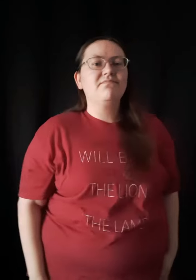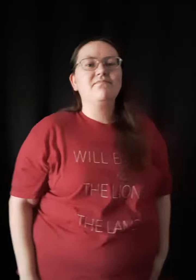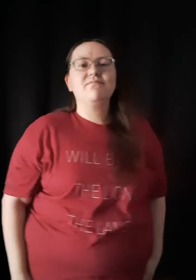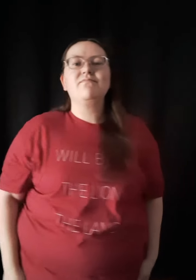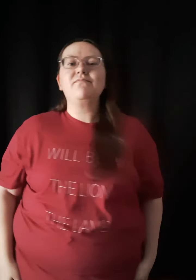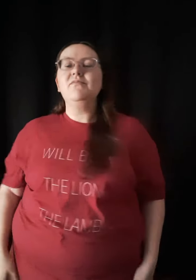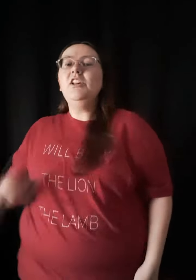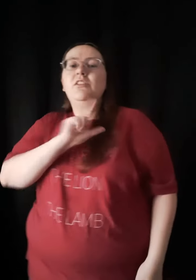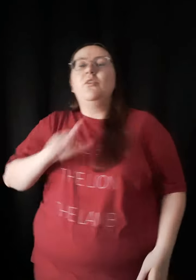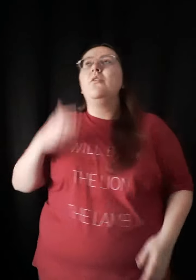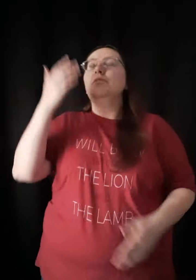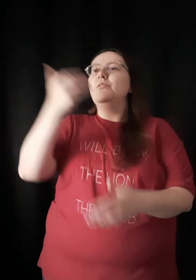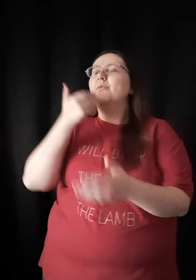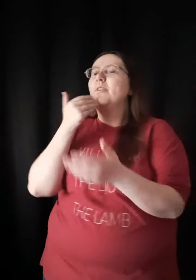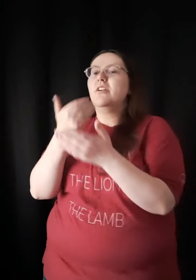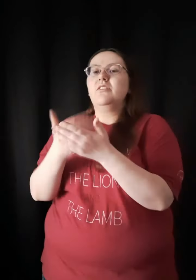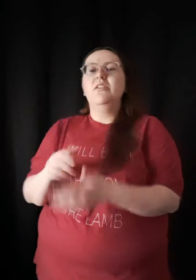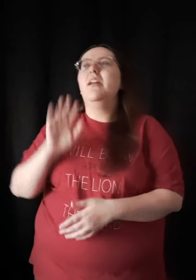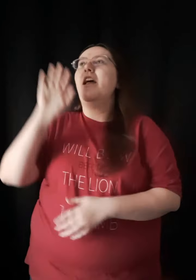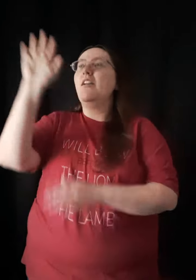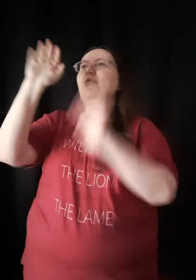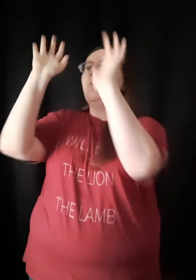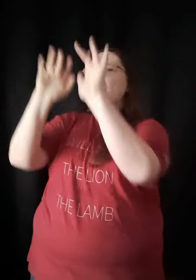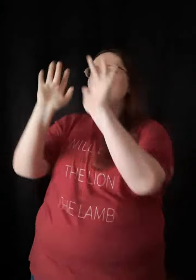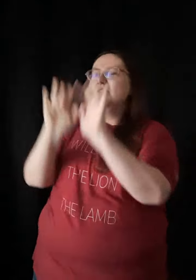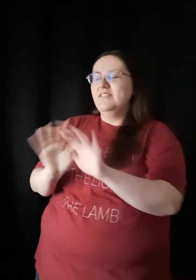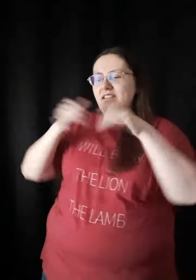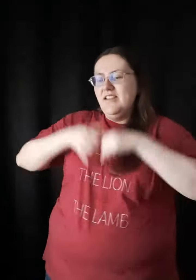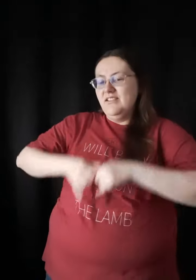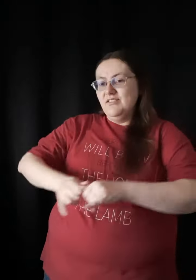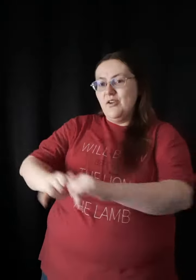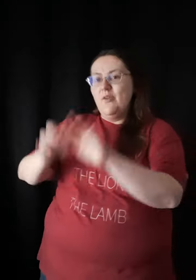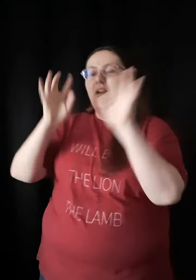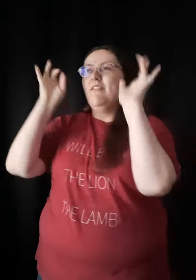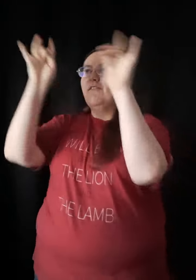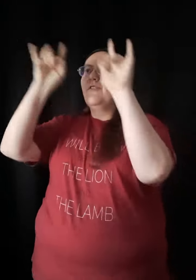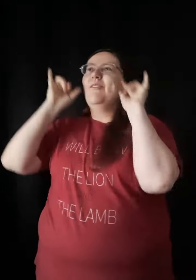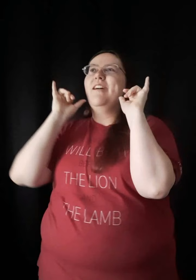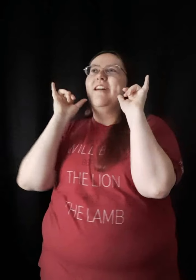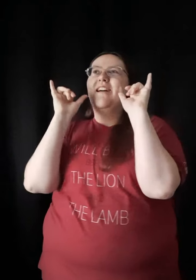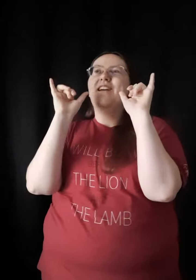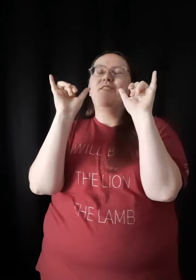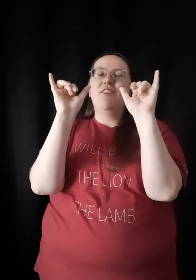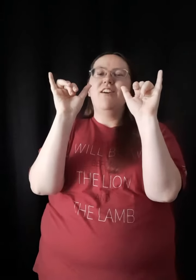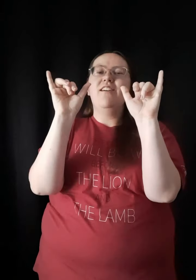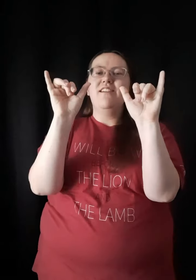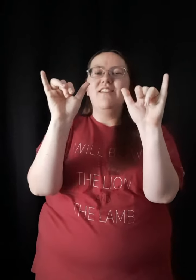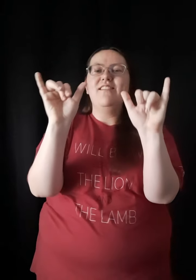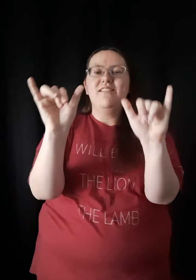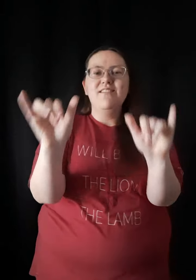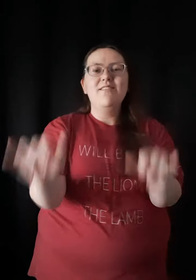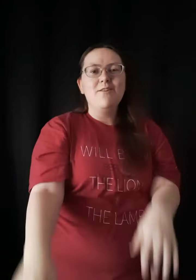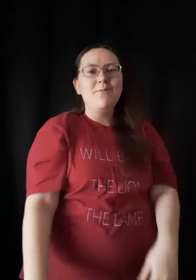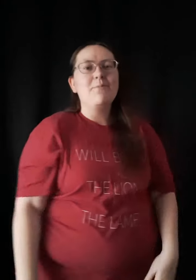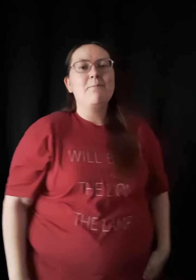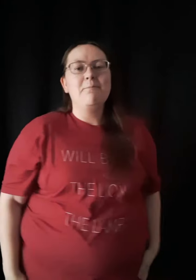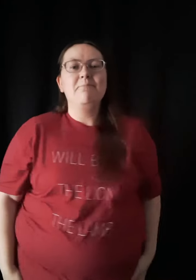Lord, You are good, sing Lord, You are good and your mercy endureth forever [Singer] Come on, don't stand around.